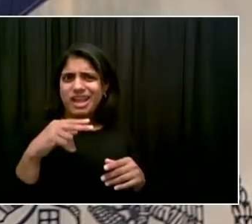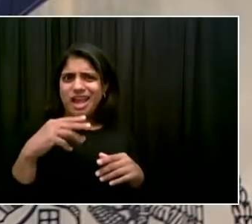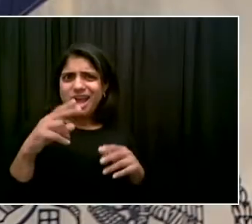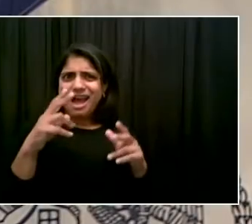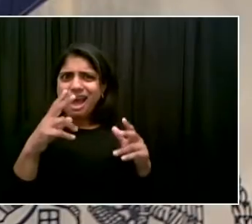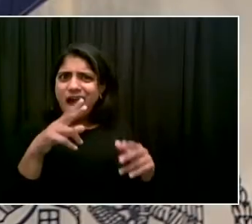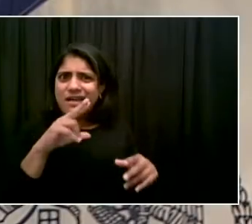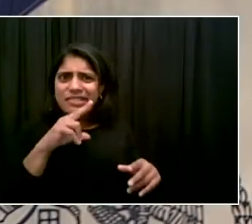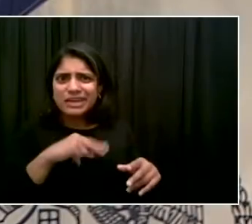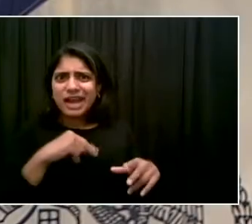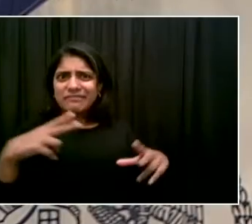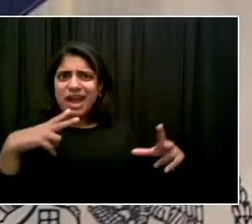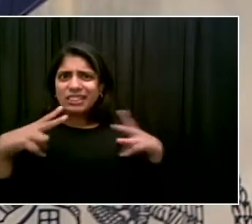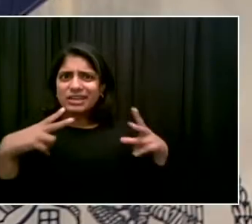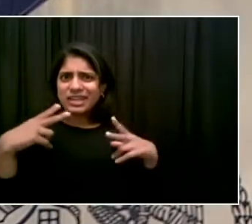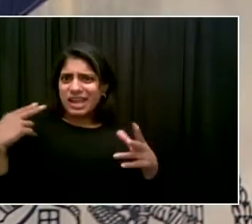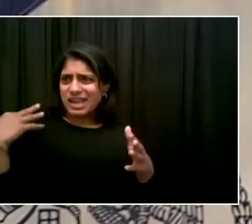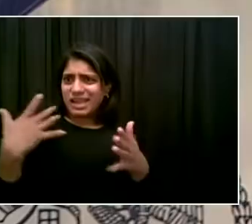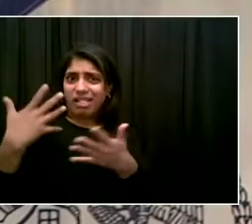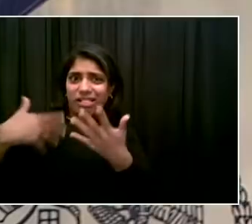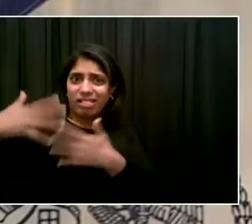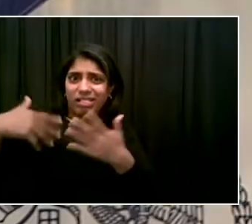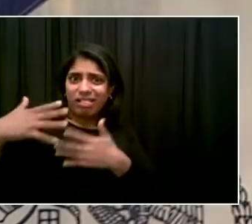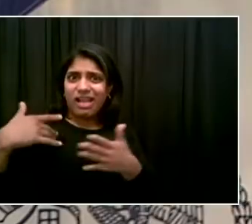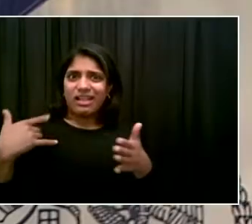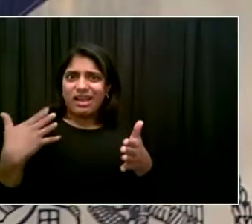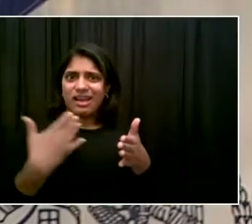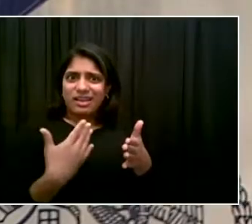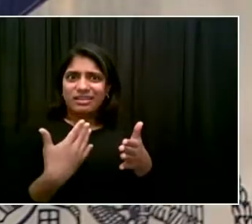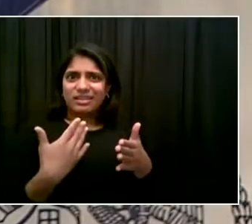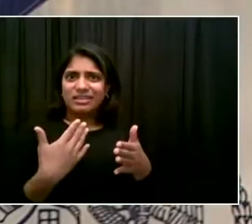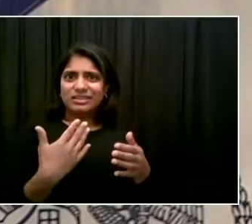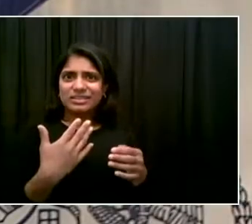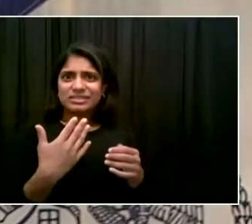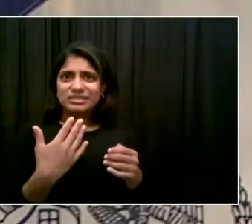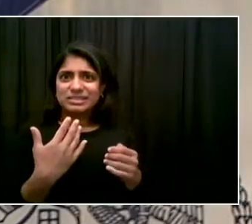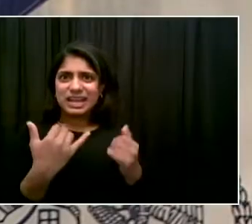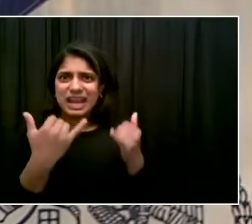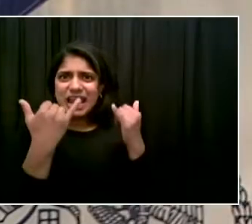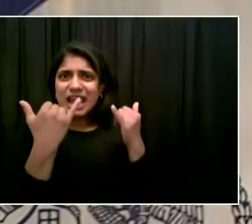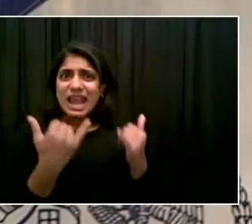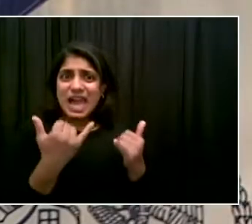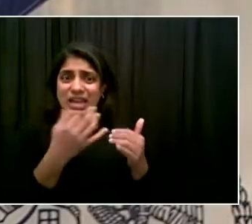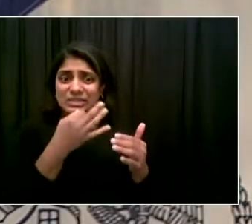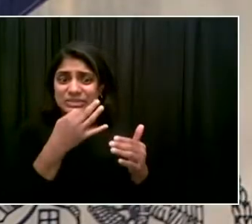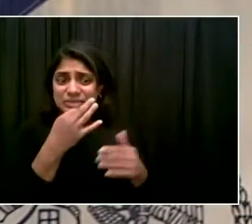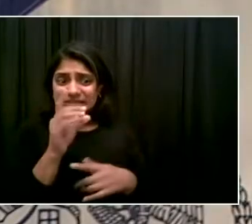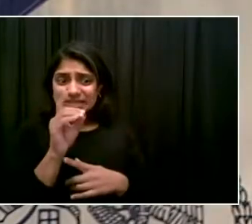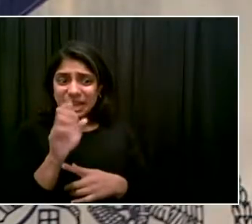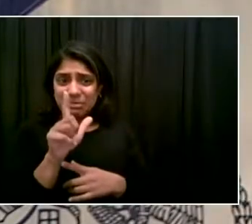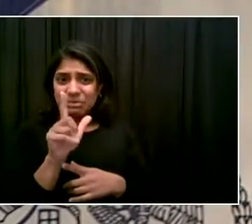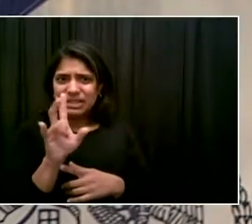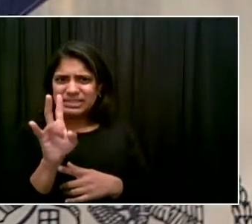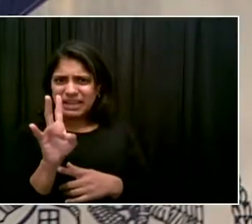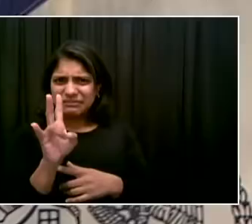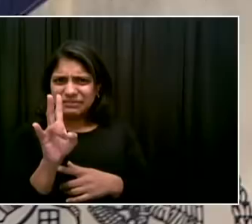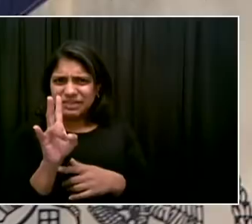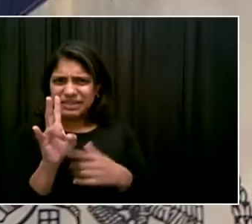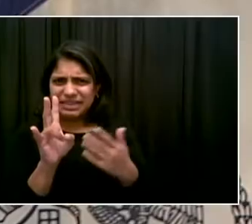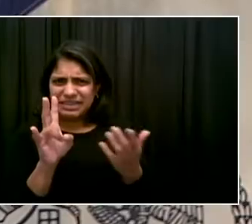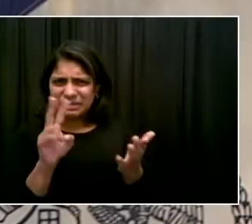HOLIDAY